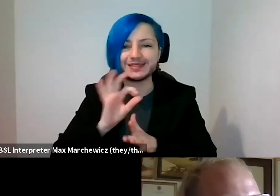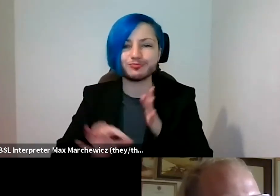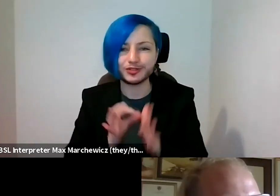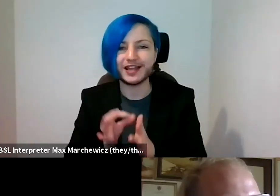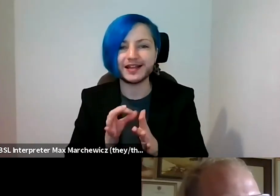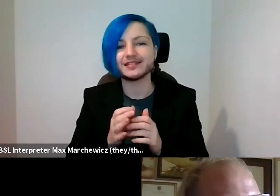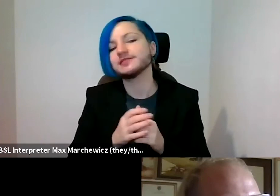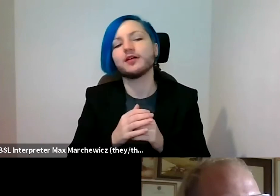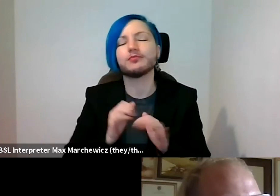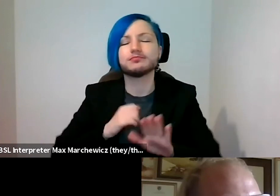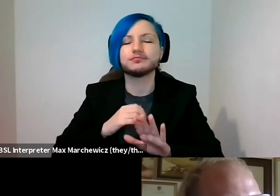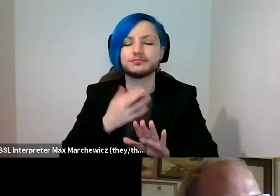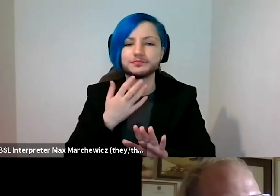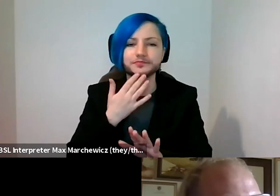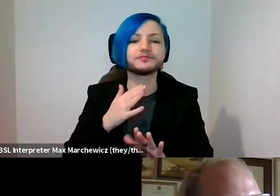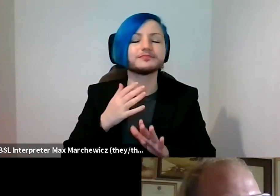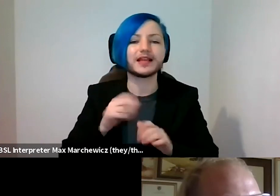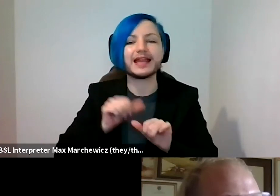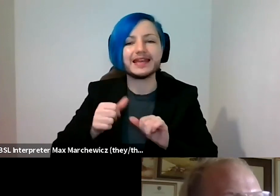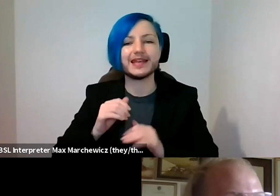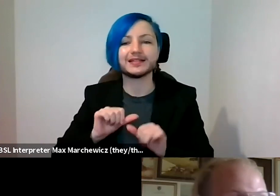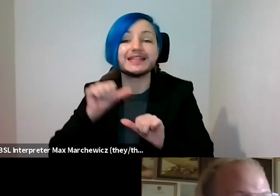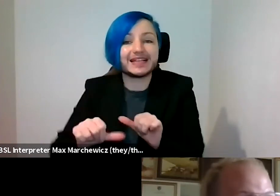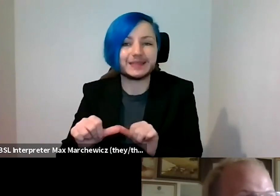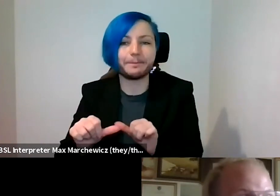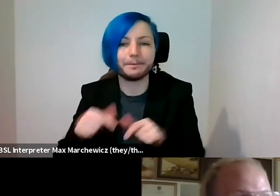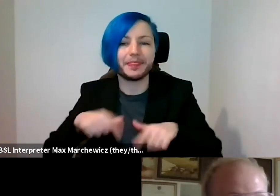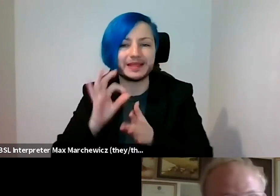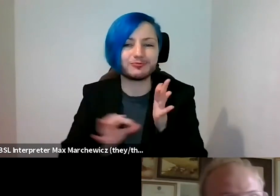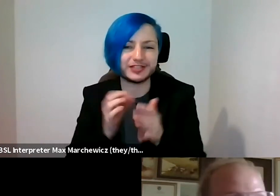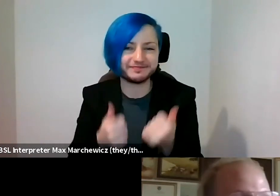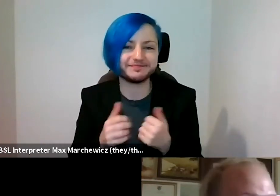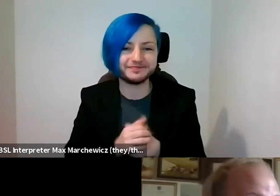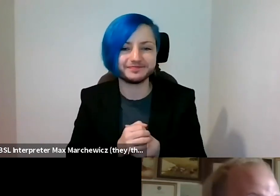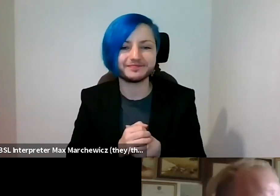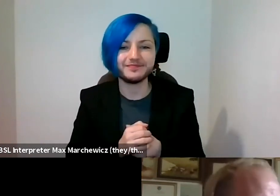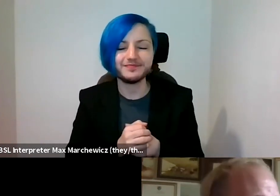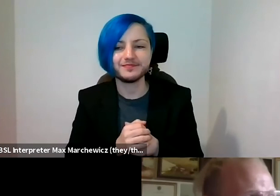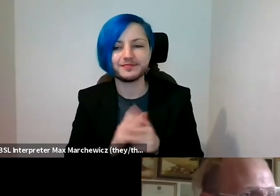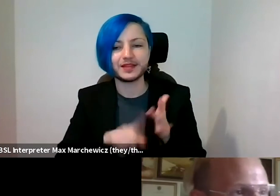the next stage of the project, yep. Thanks, James. Also I was going to say I can speak for us here,